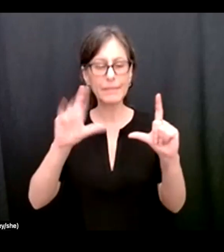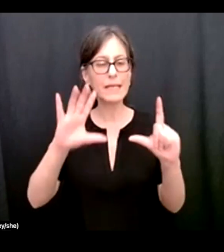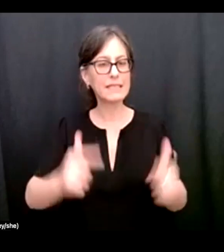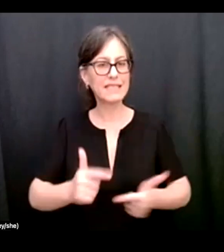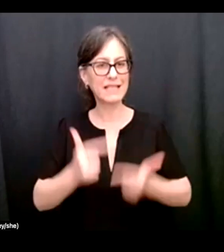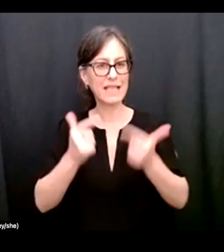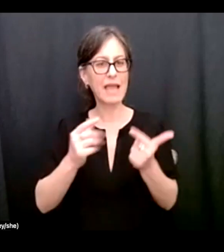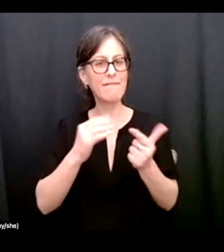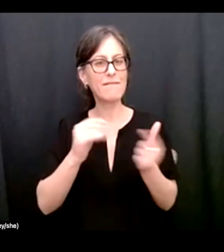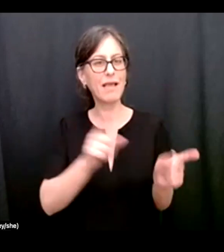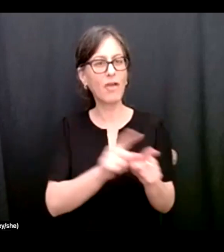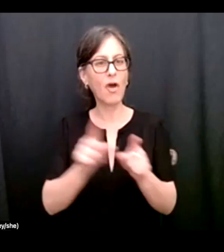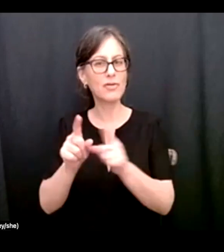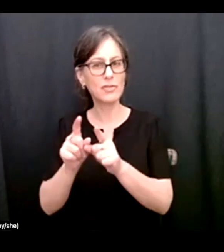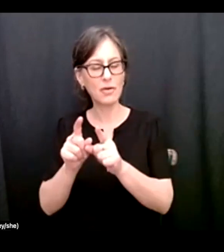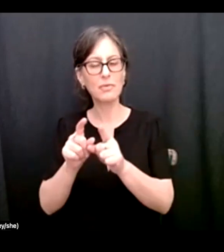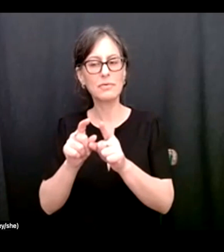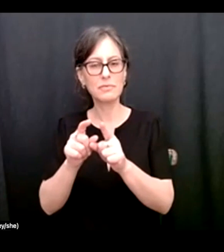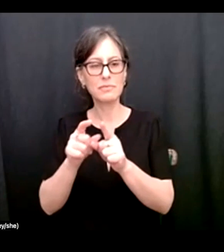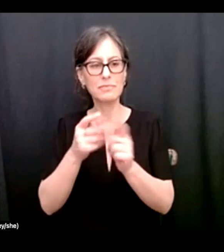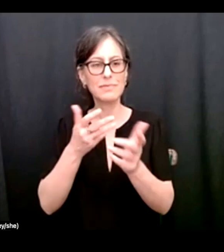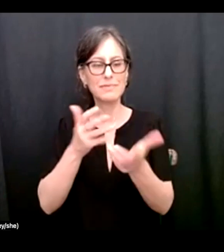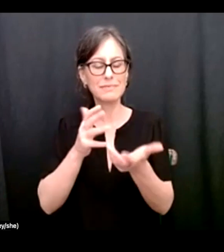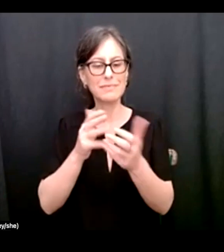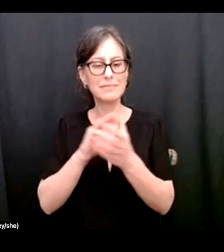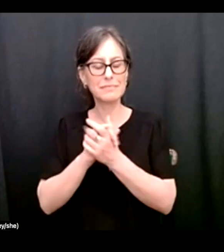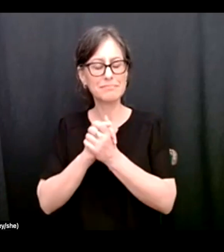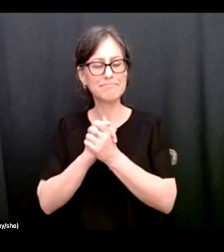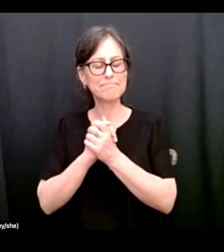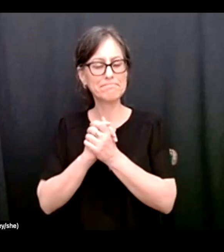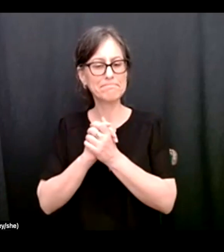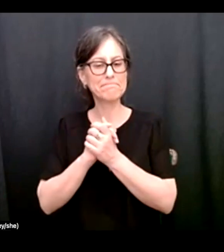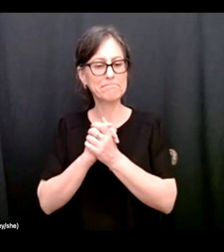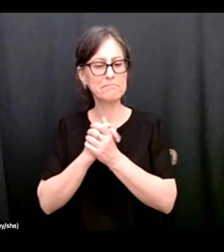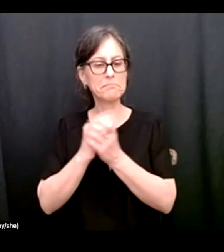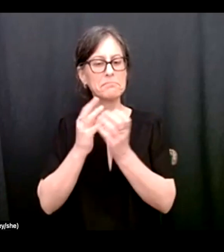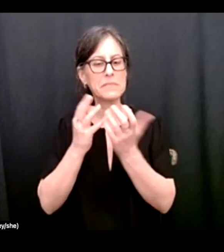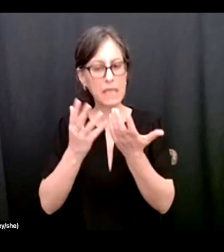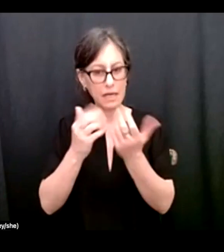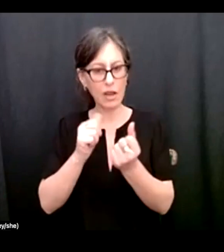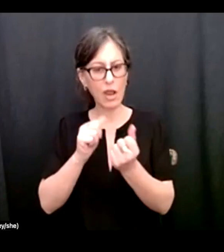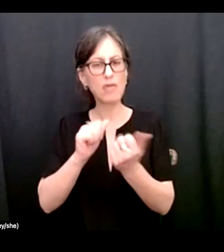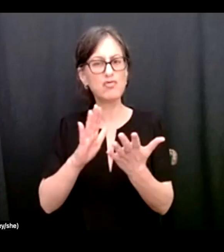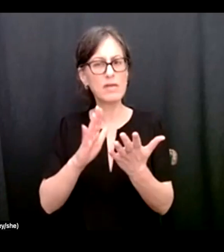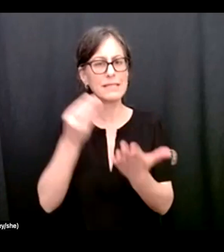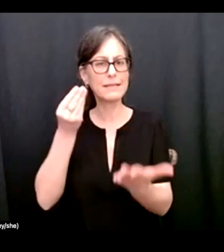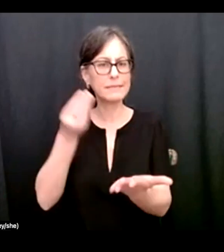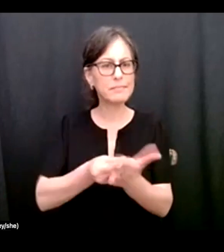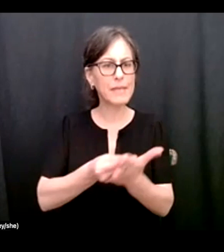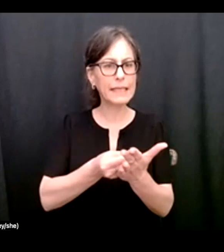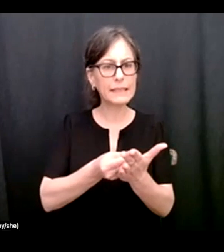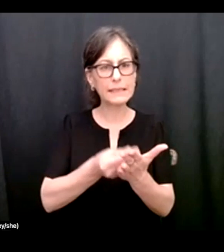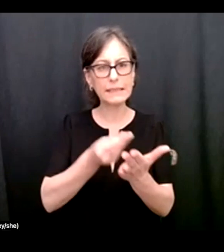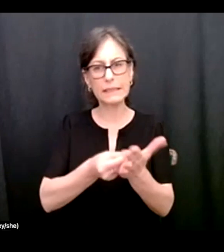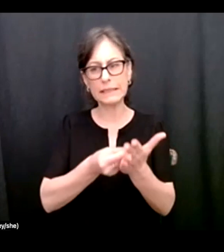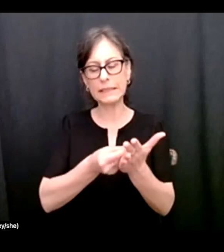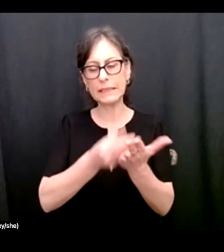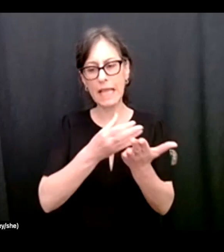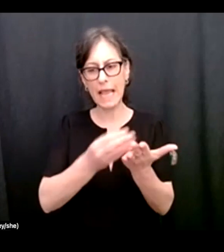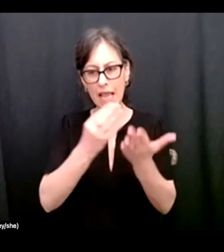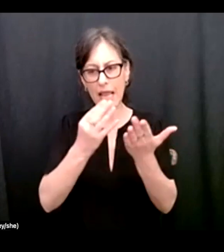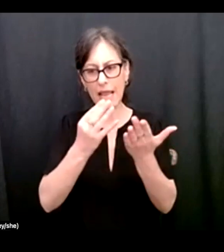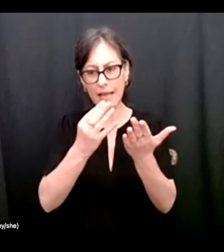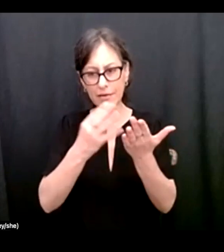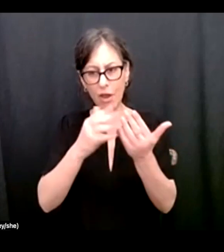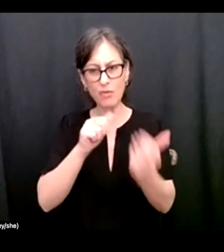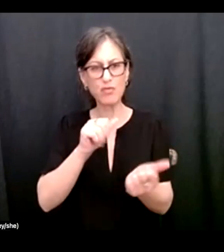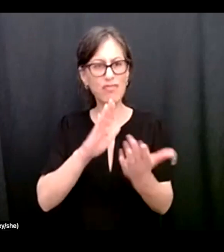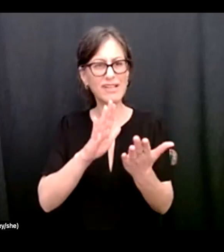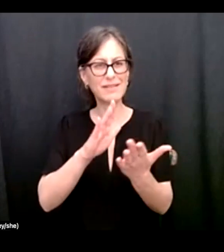with kind of these, money, and grappling with kind of what, what love is and kind of the